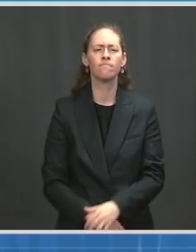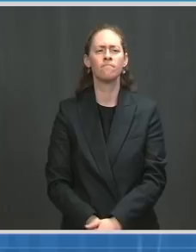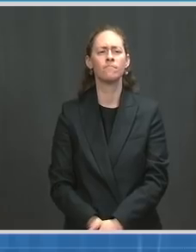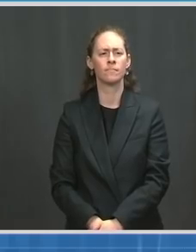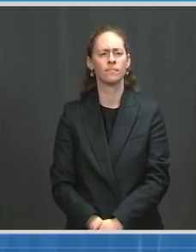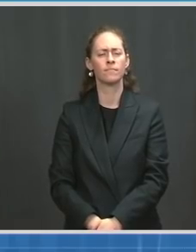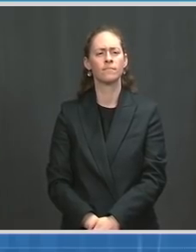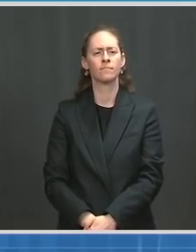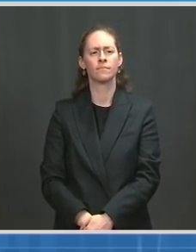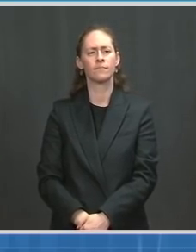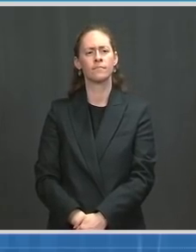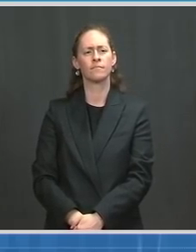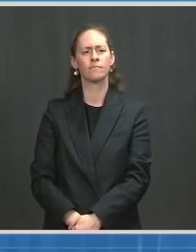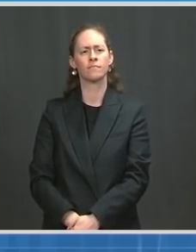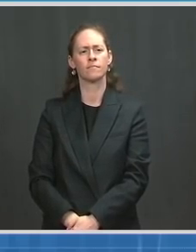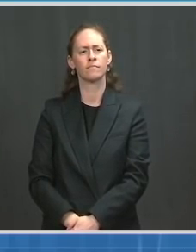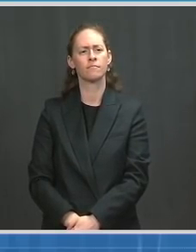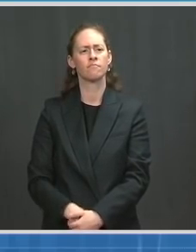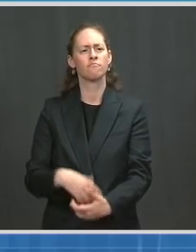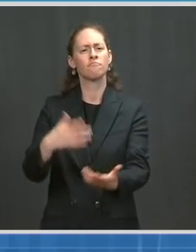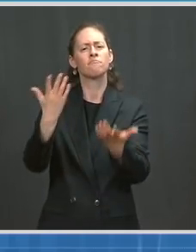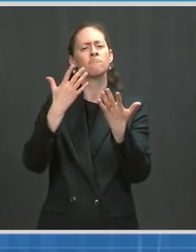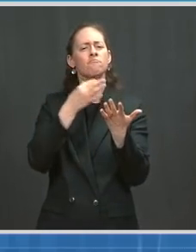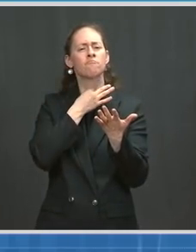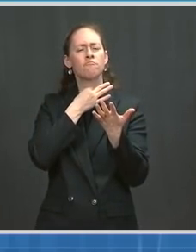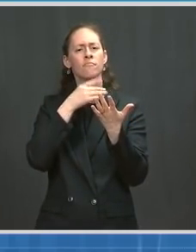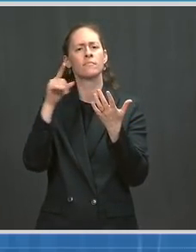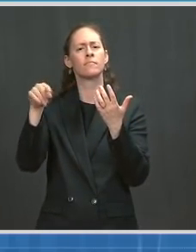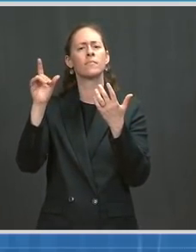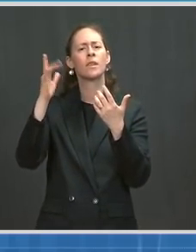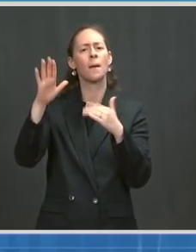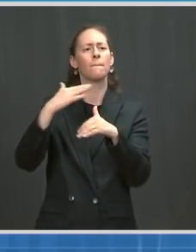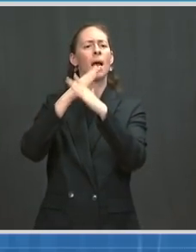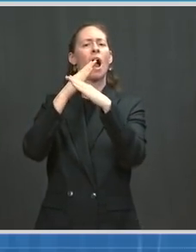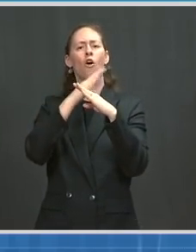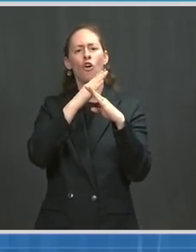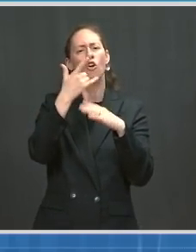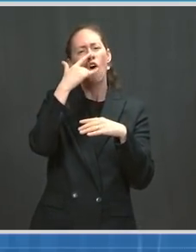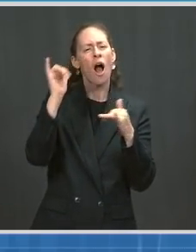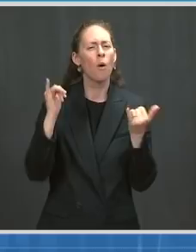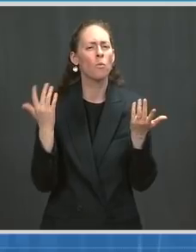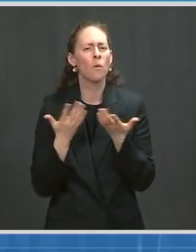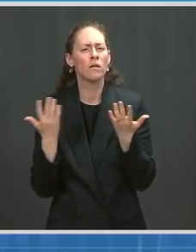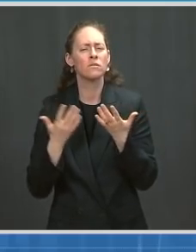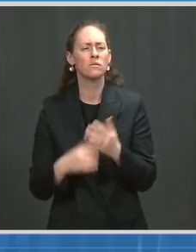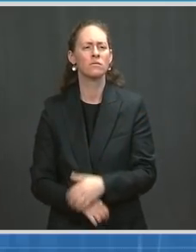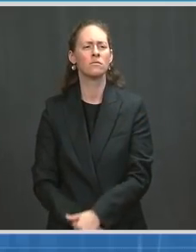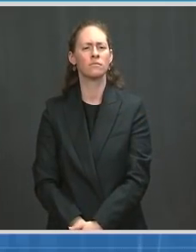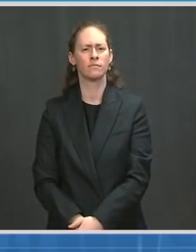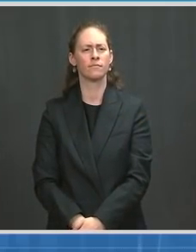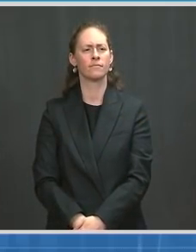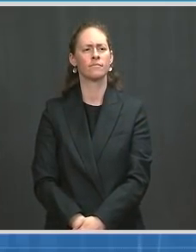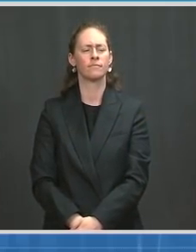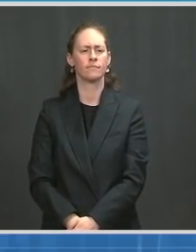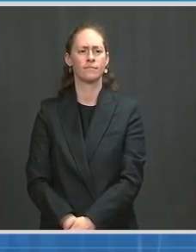for Dr. Fauci or Dr Walensky. You know, there's been a lot of focus on immunocompromised folks and the fact that vaccines may not provide